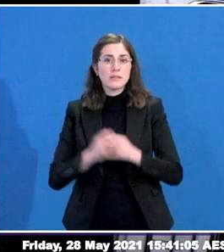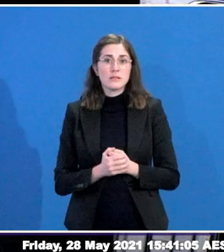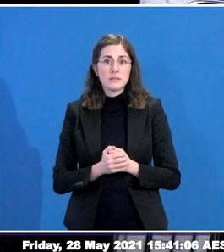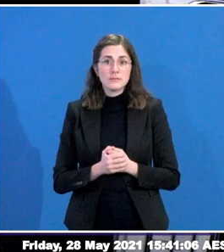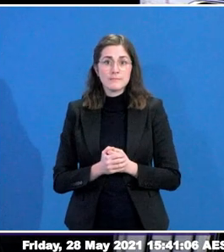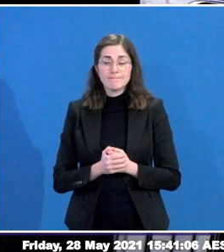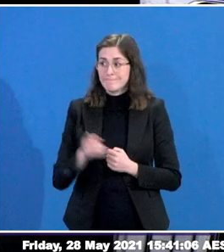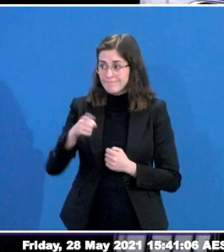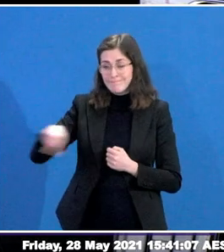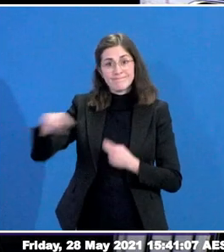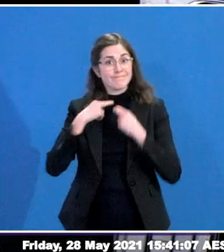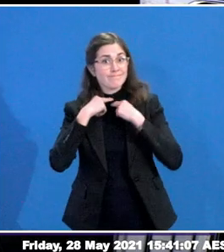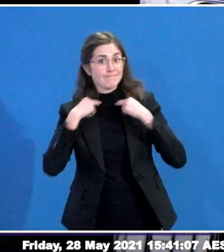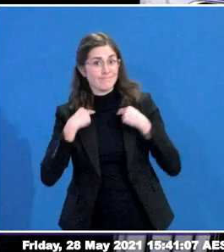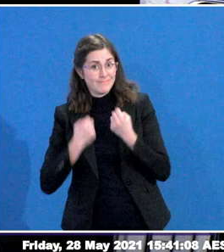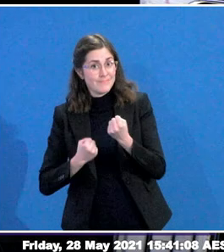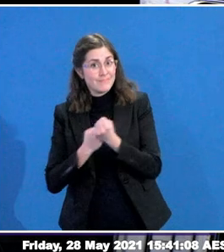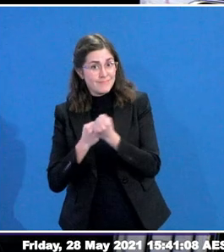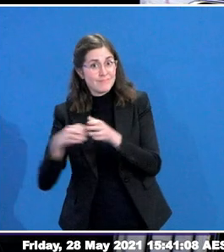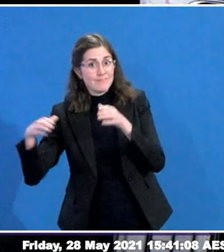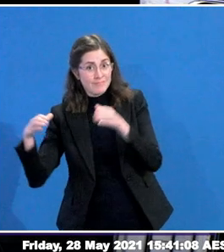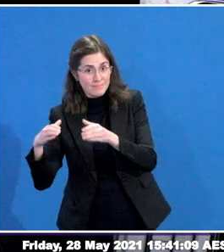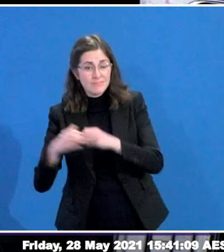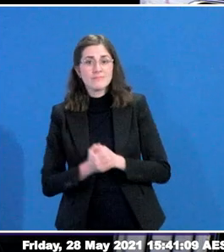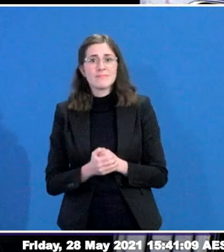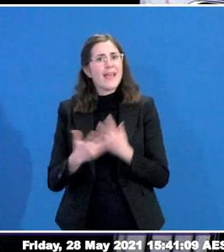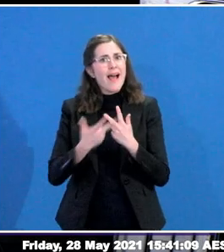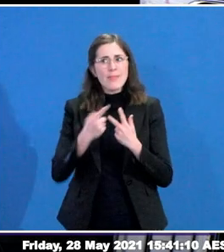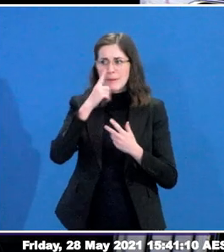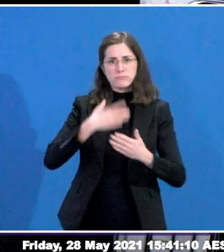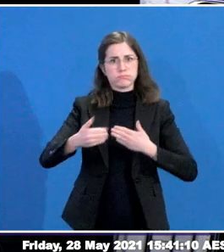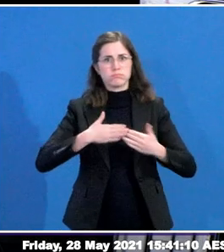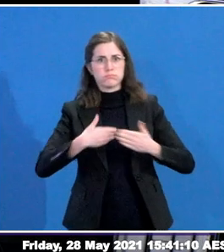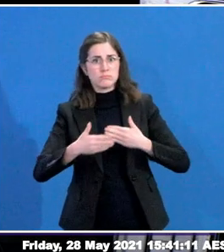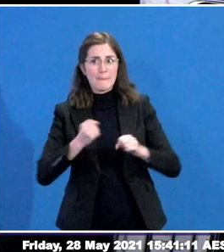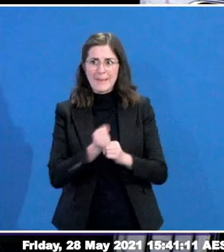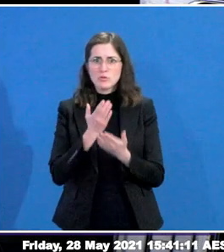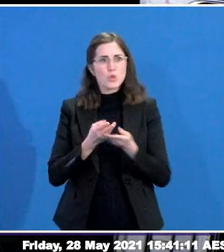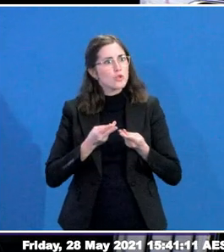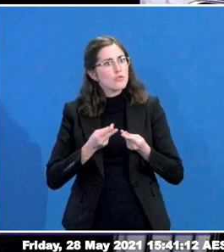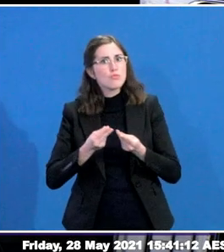Office of the Solicitors Assisting and those responsible for ensuring that the hearing runs smoothly.